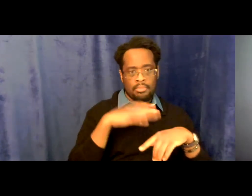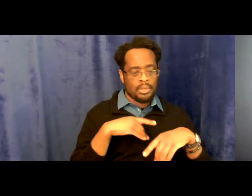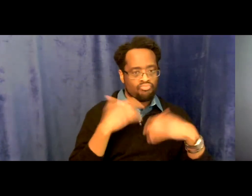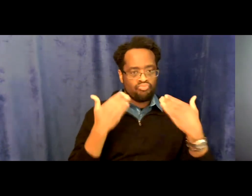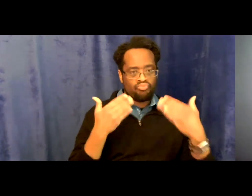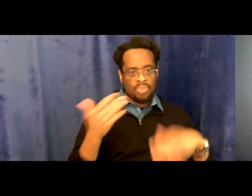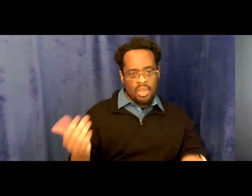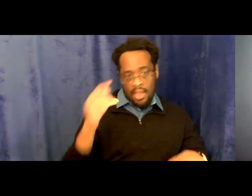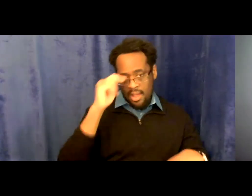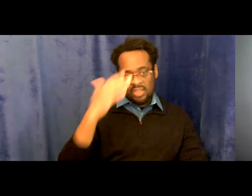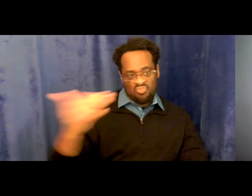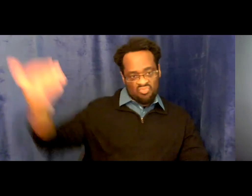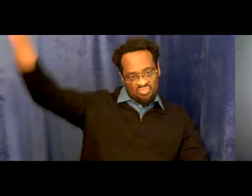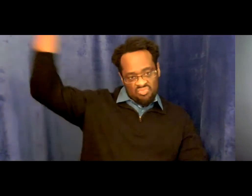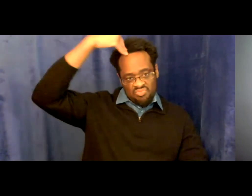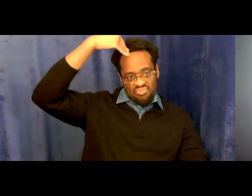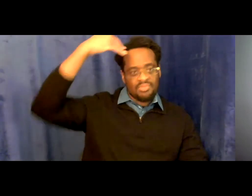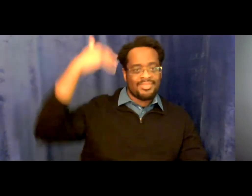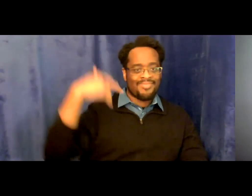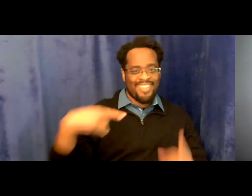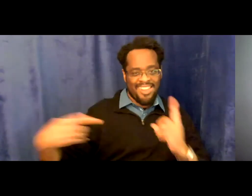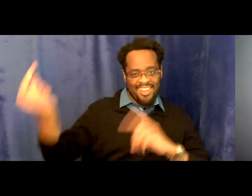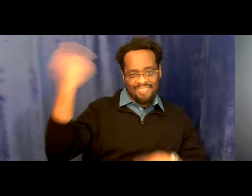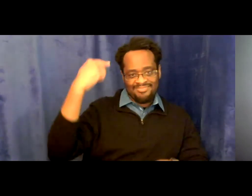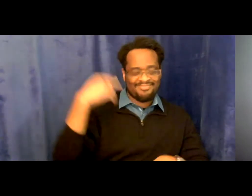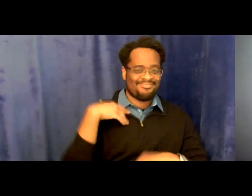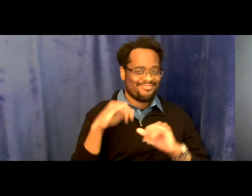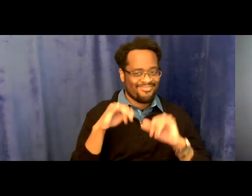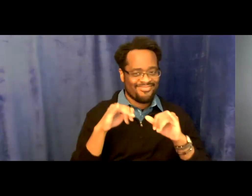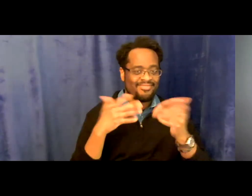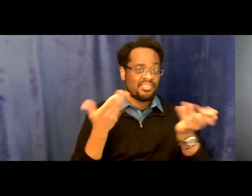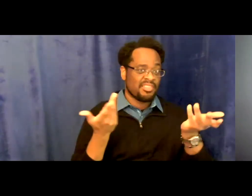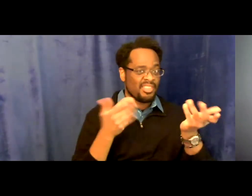he would sign a little bit lower excuse me he would sign all the way on top of the hat